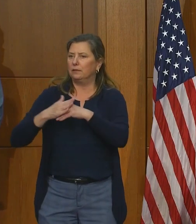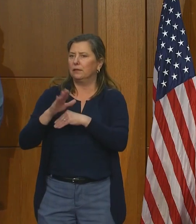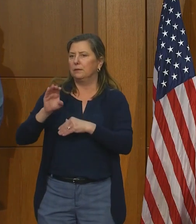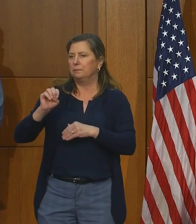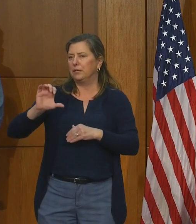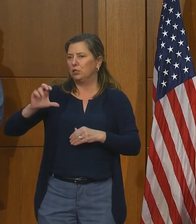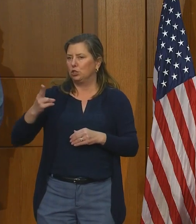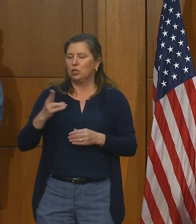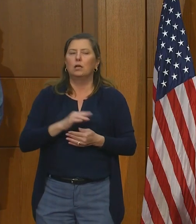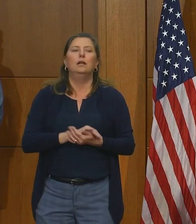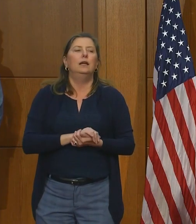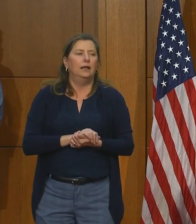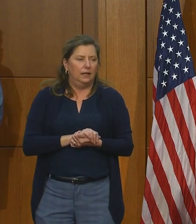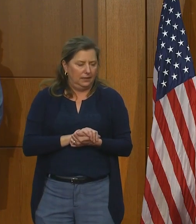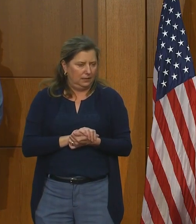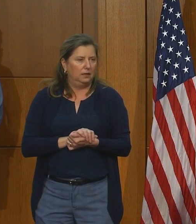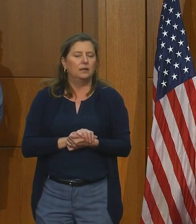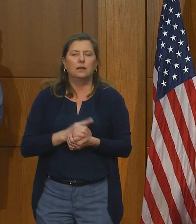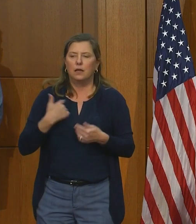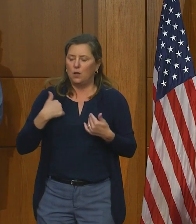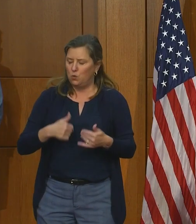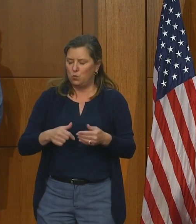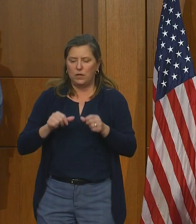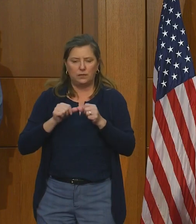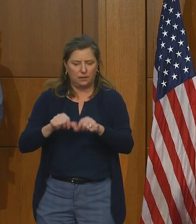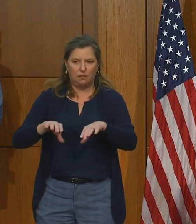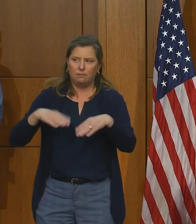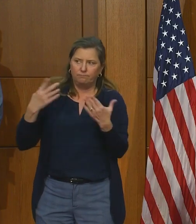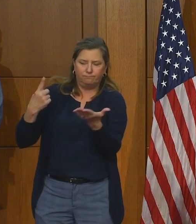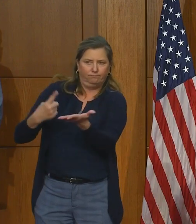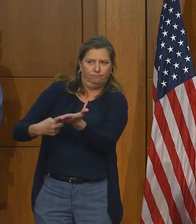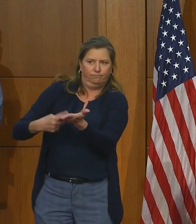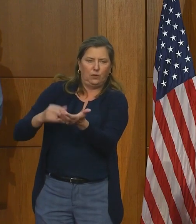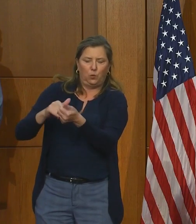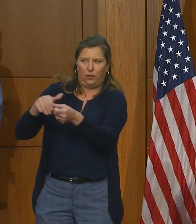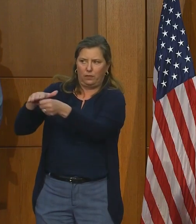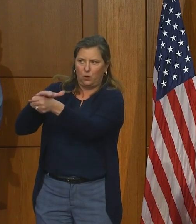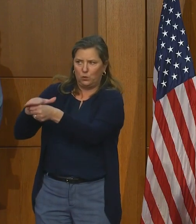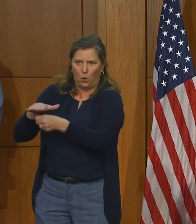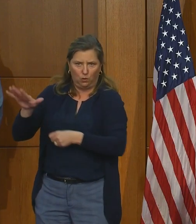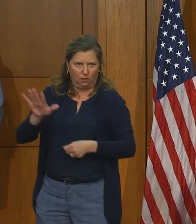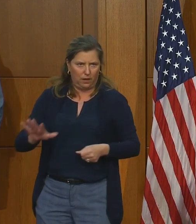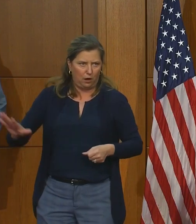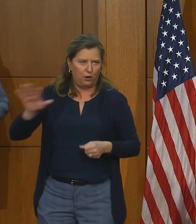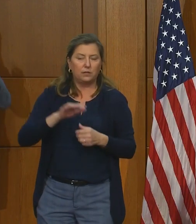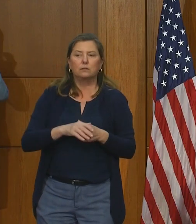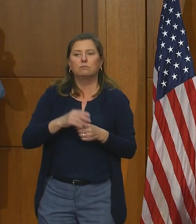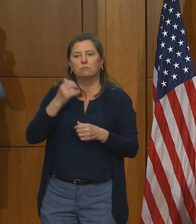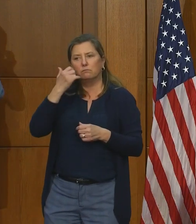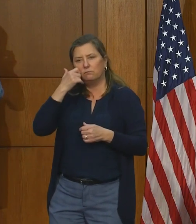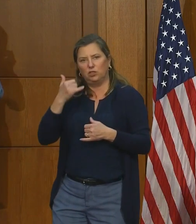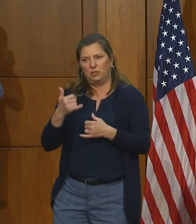EXEMPTIONS. THE QUESTION. THAT OUR BEACHES AND WE ARE